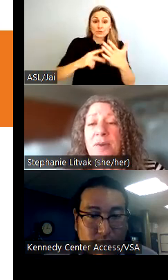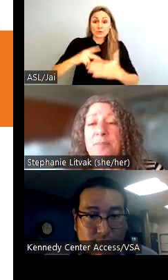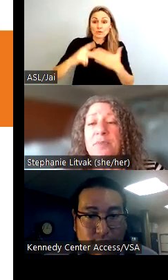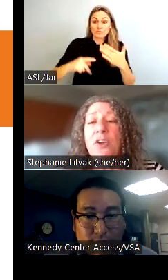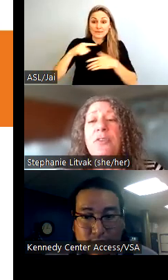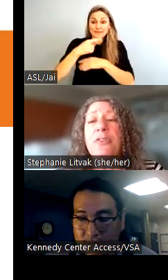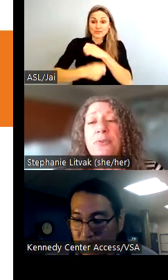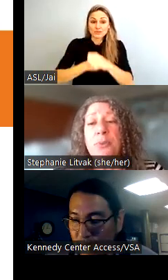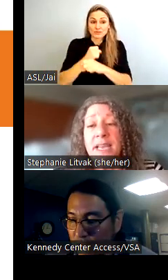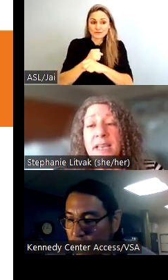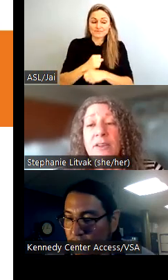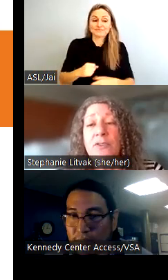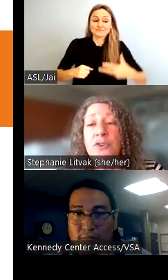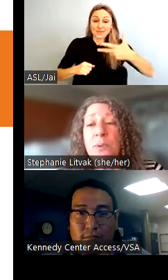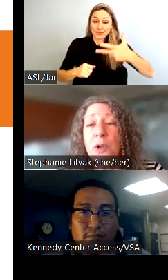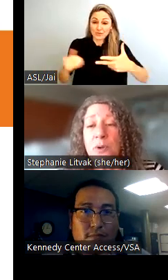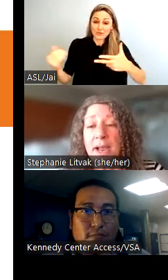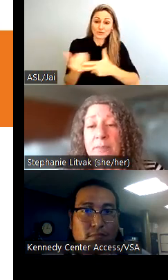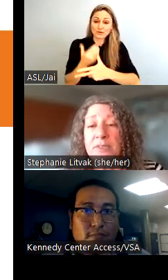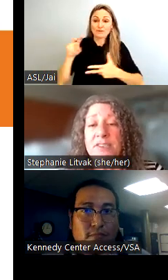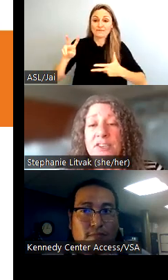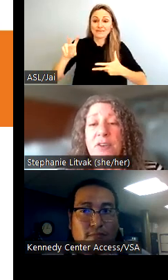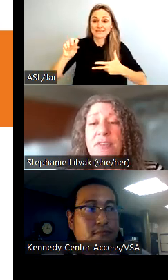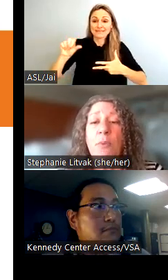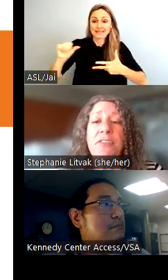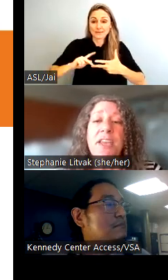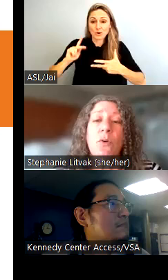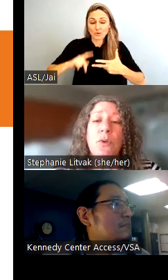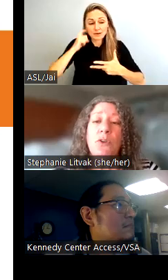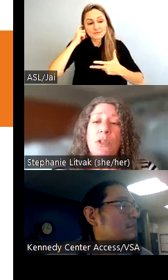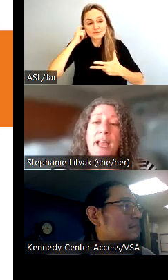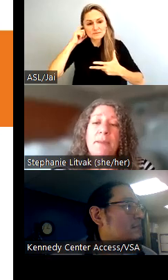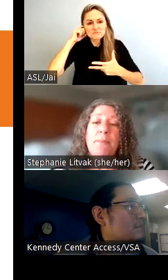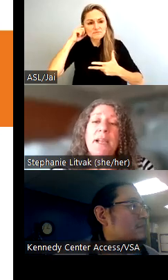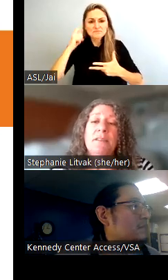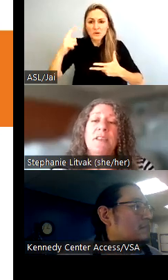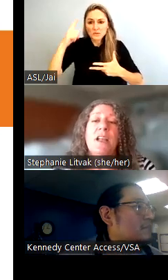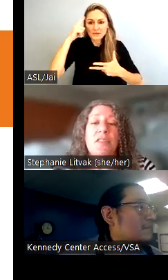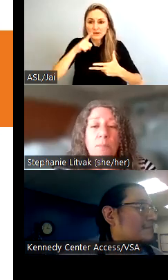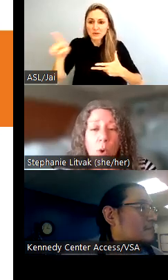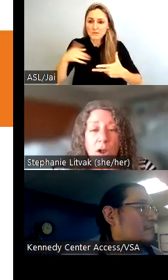There are three new programs this year that we think you'll like because they are more